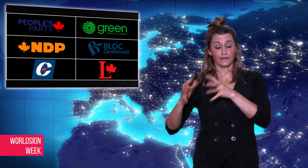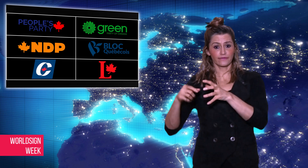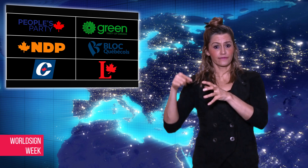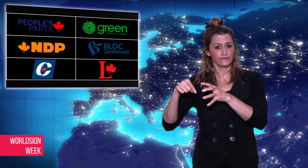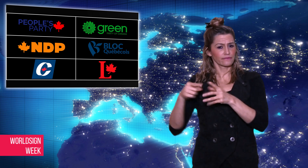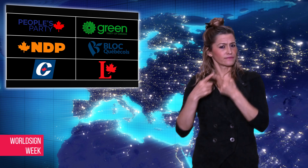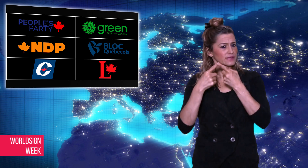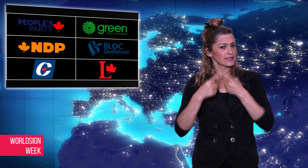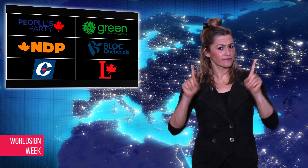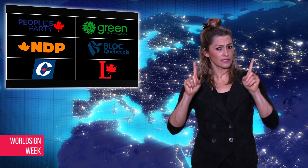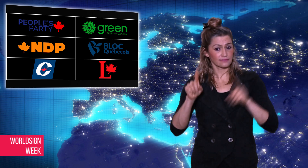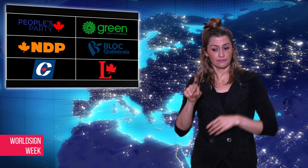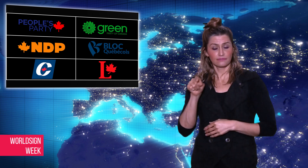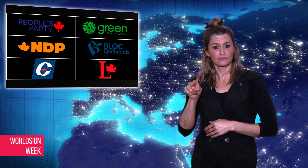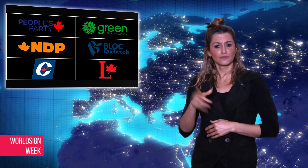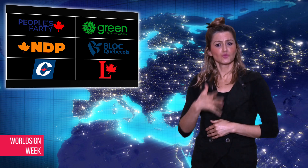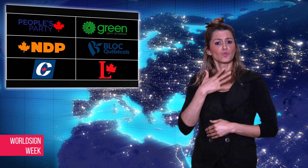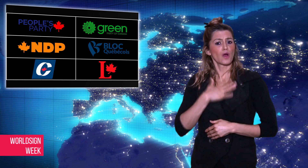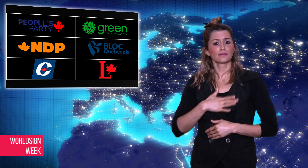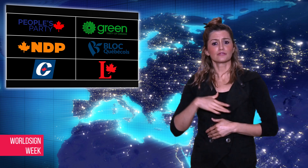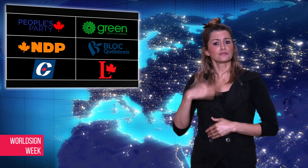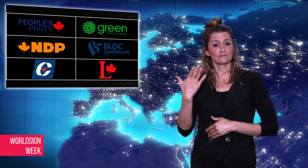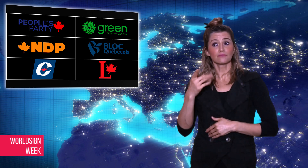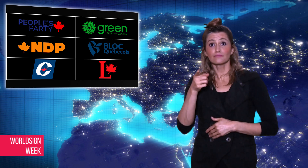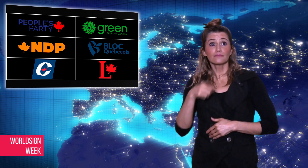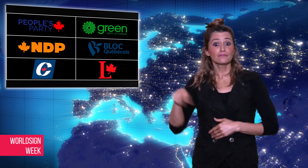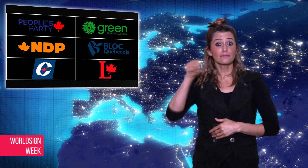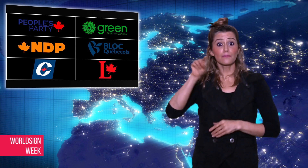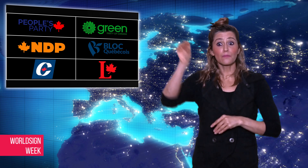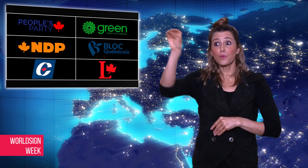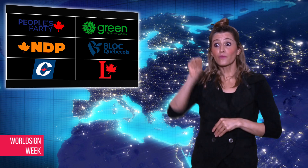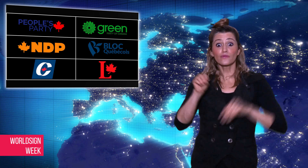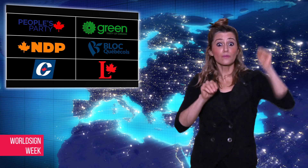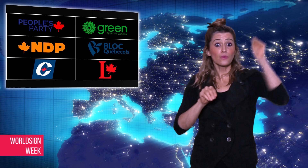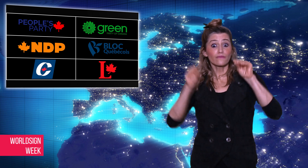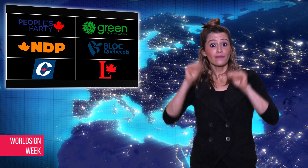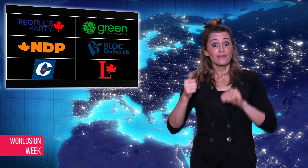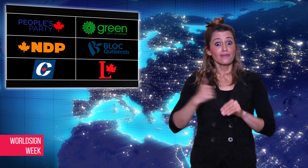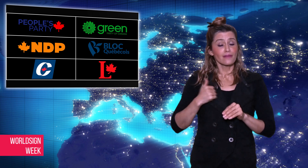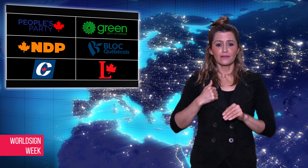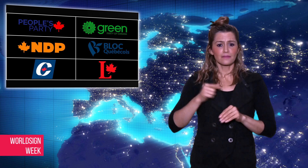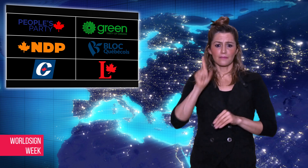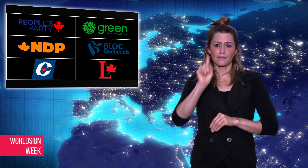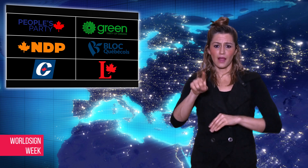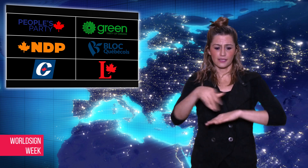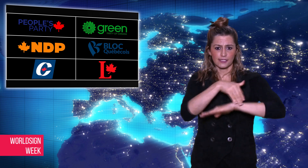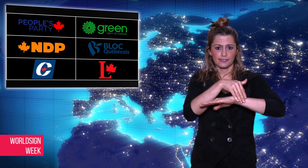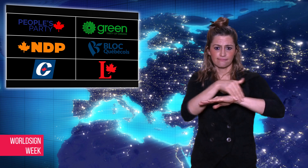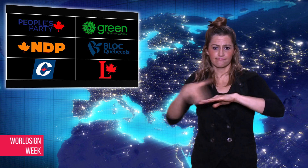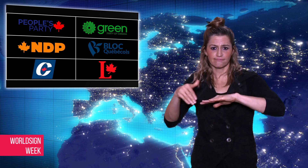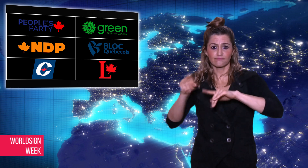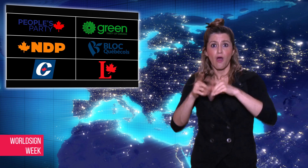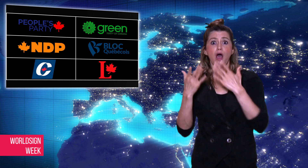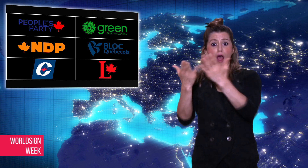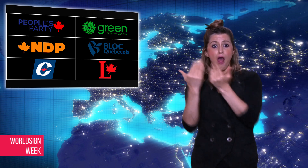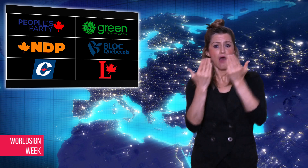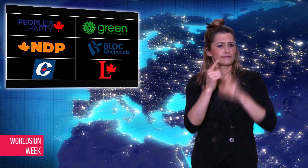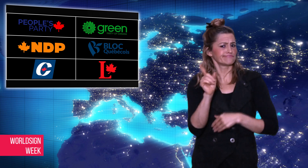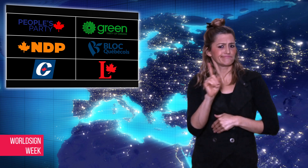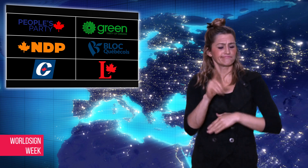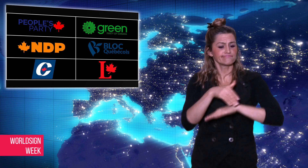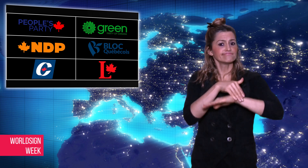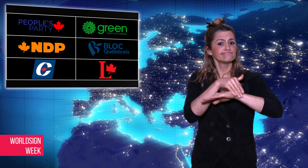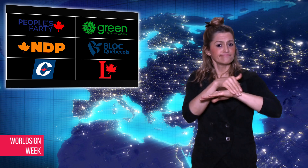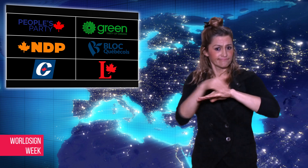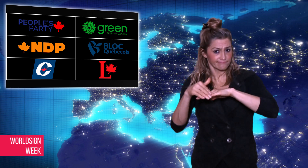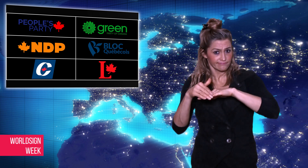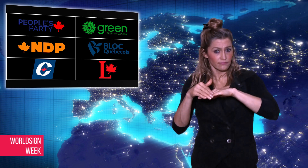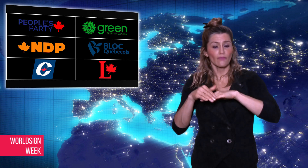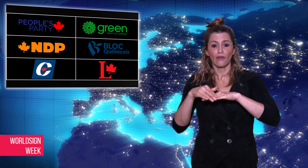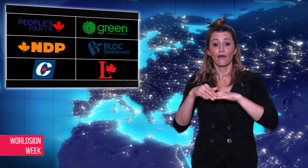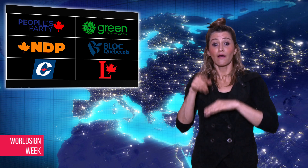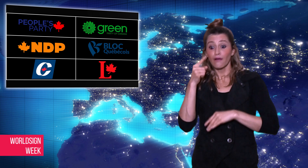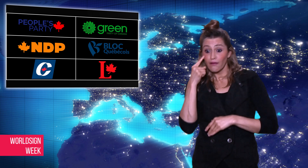Conservative Party wants to limit immigration,